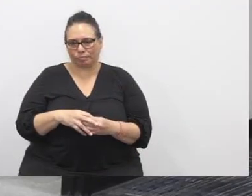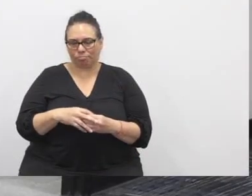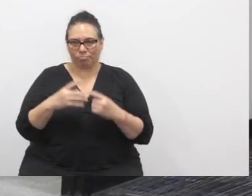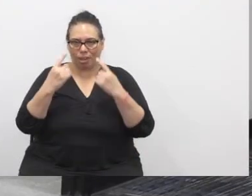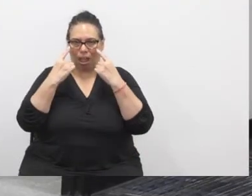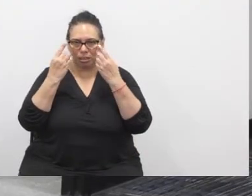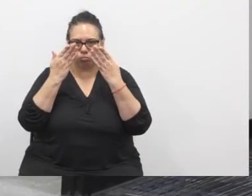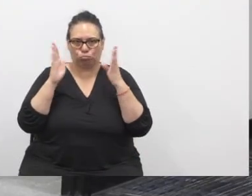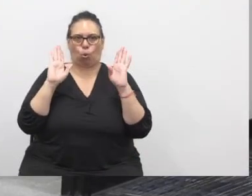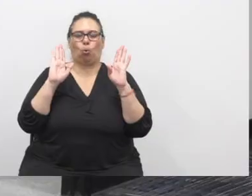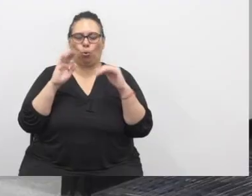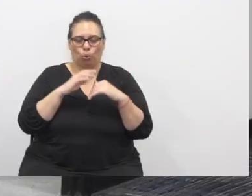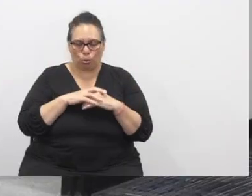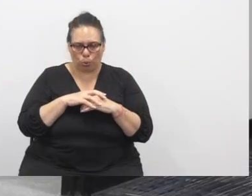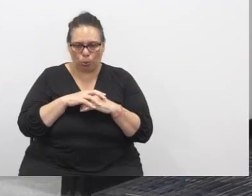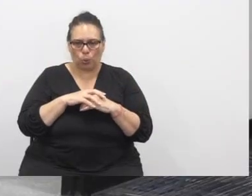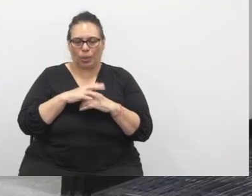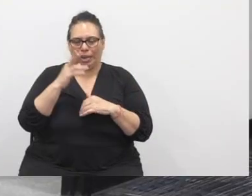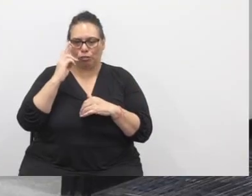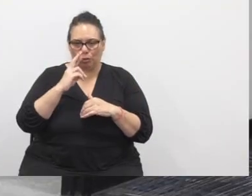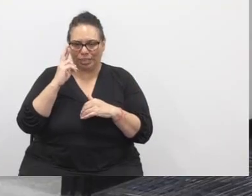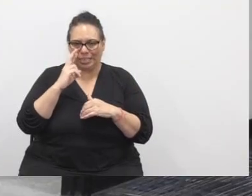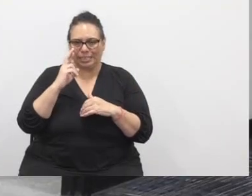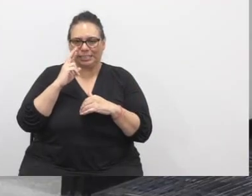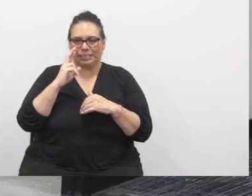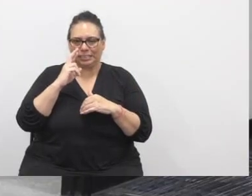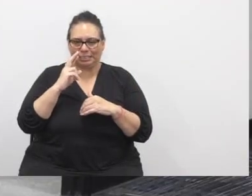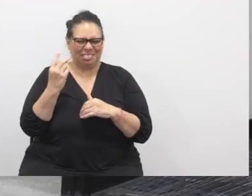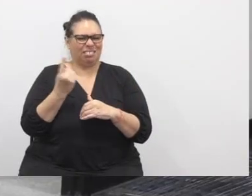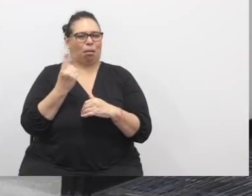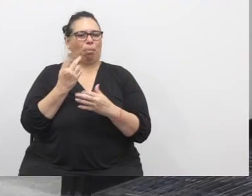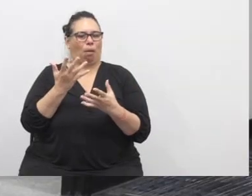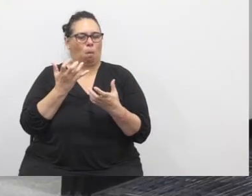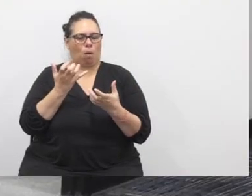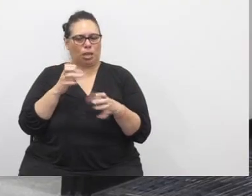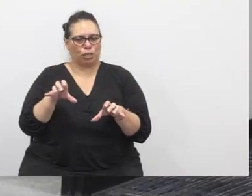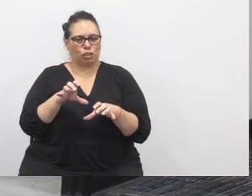and it made me realize something I wanted to do was service.